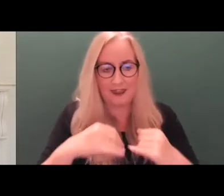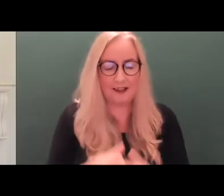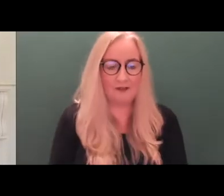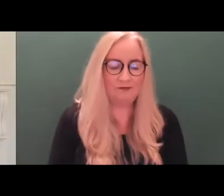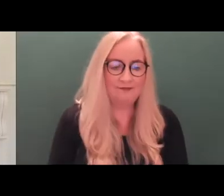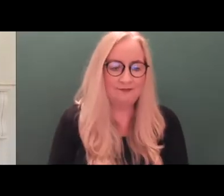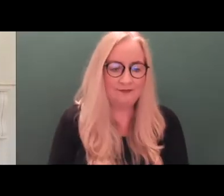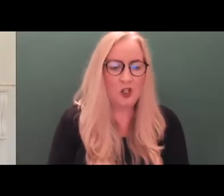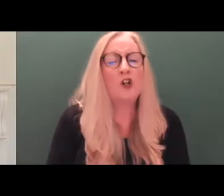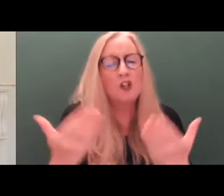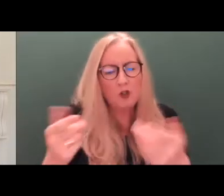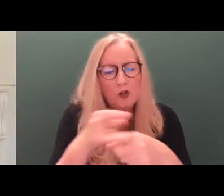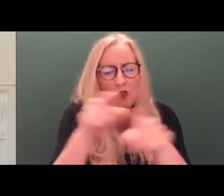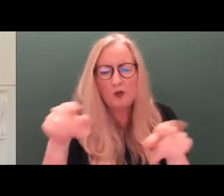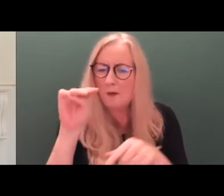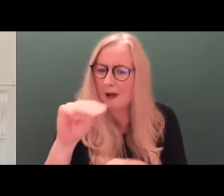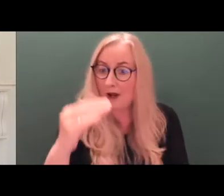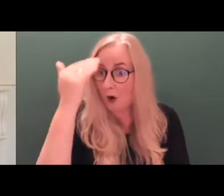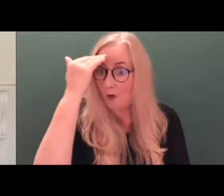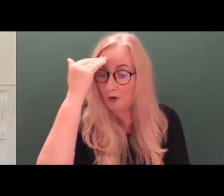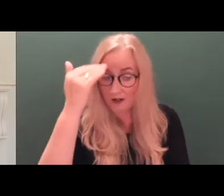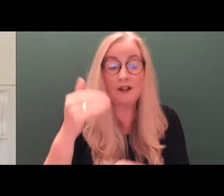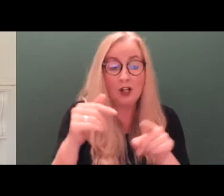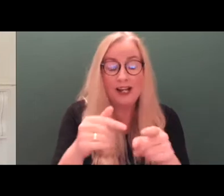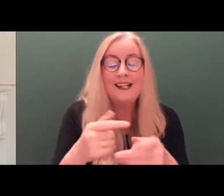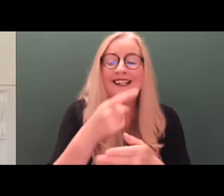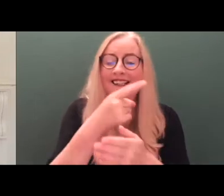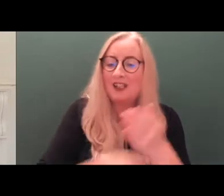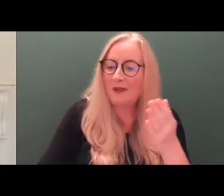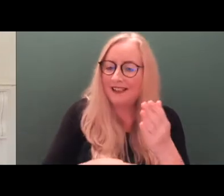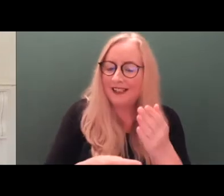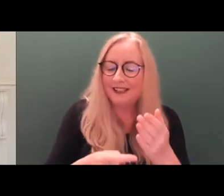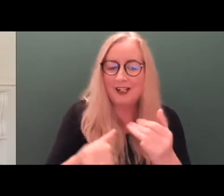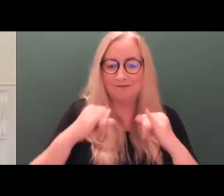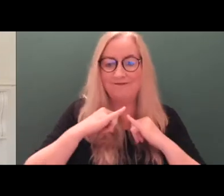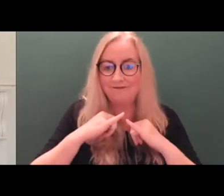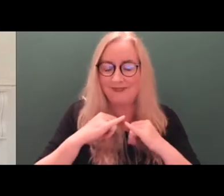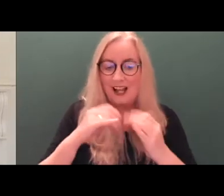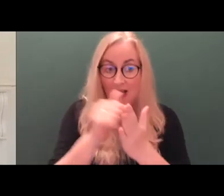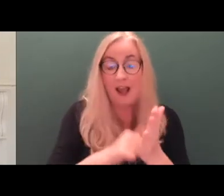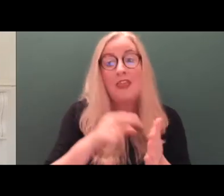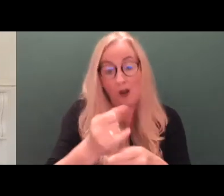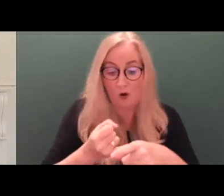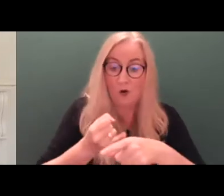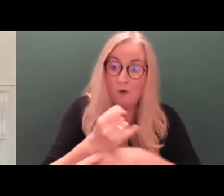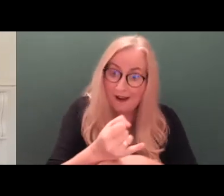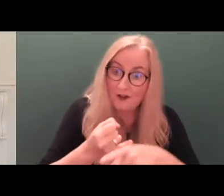As you may be aware, the Assisted Decision Making Capacity Act is a long awaited and transformative